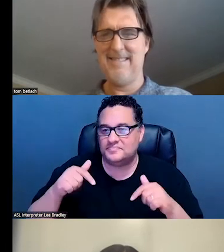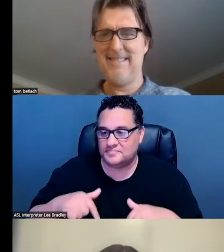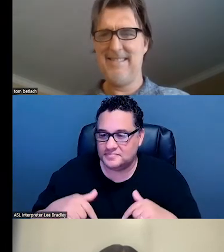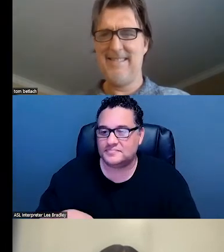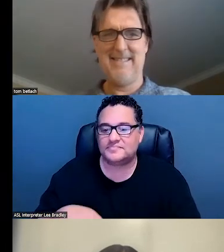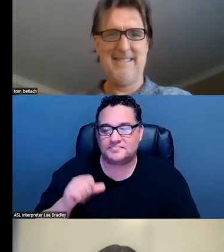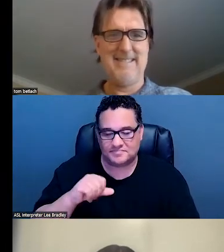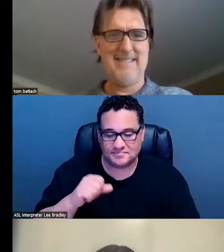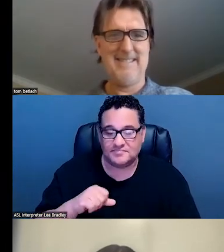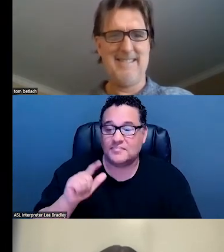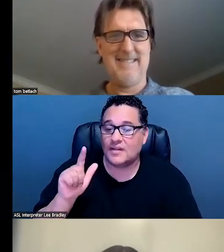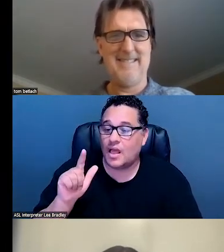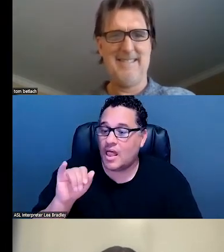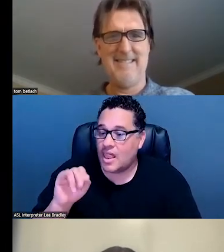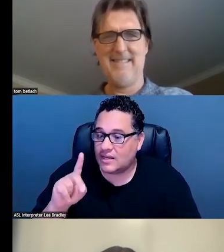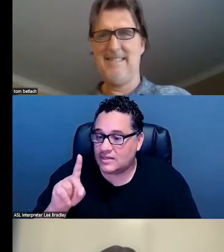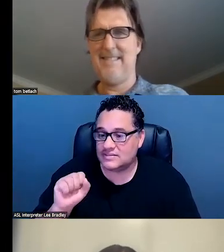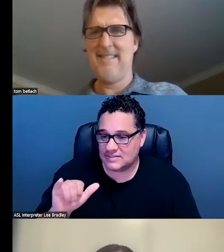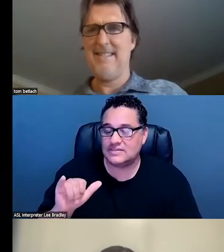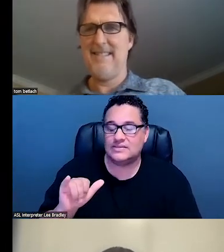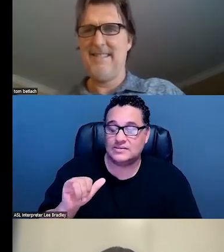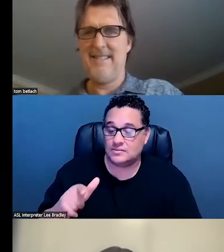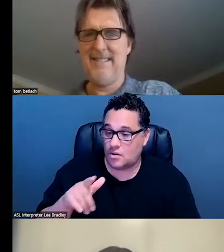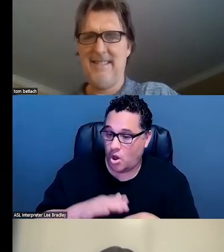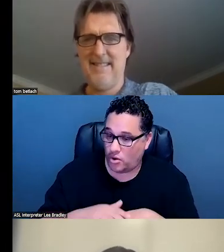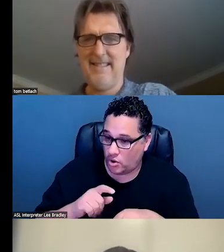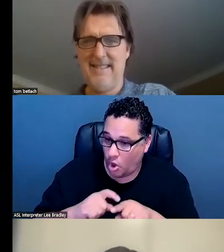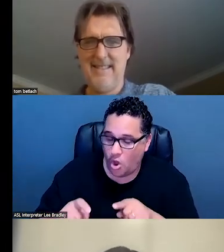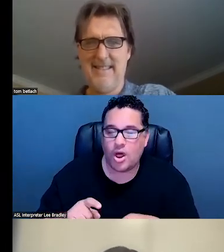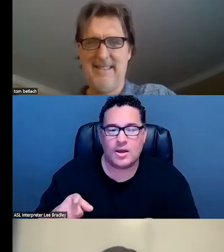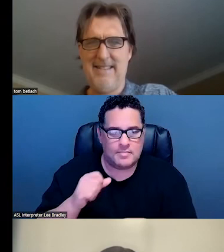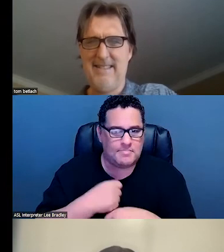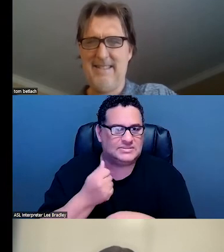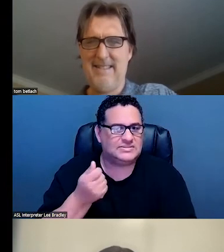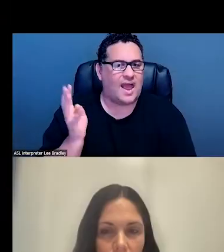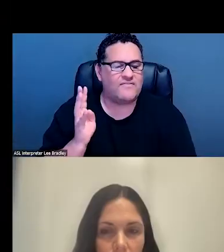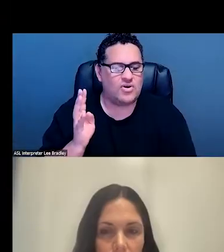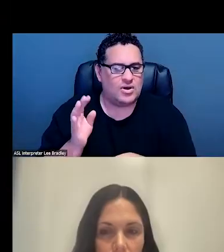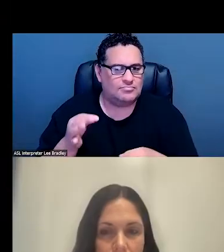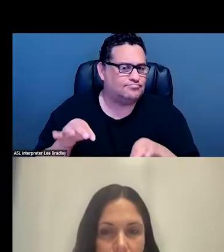ARE ON THE CALL, YOU KNOW, YOU MADE SEVERAL KEY SUGGESTIONS IN THE ARTICLE INCLUDING, SAMSHA,